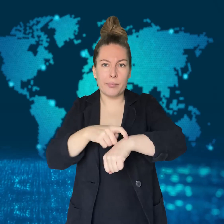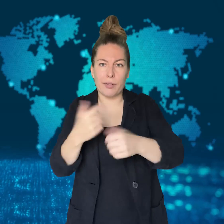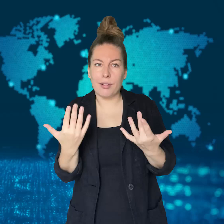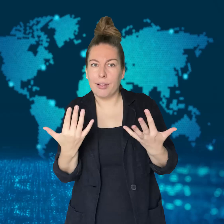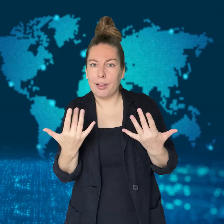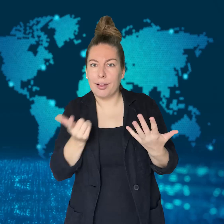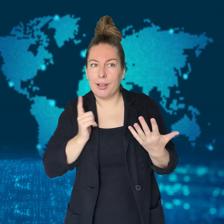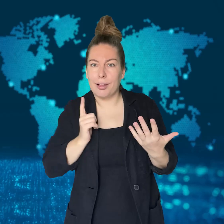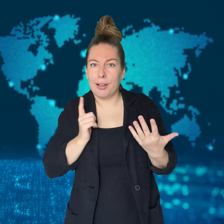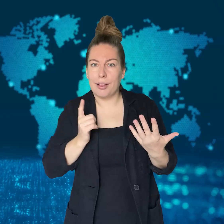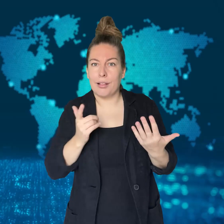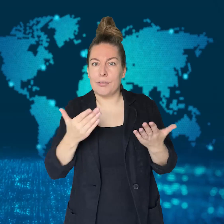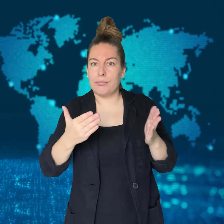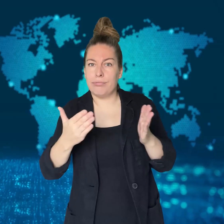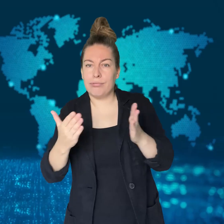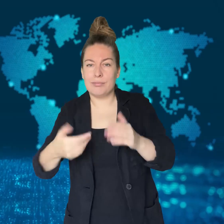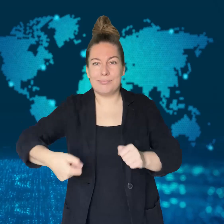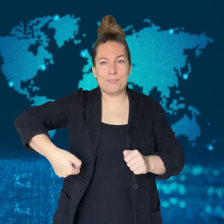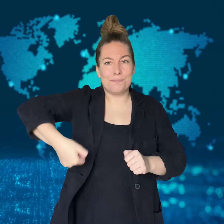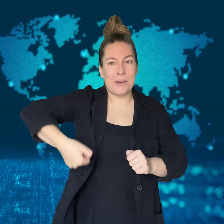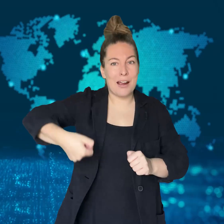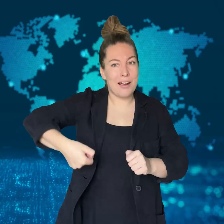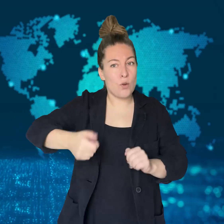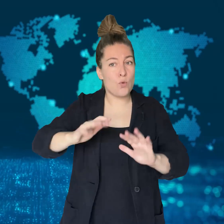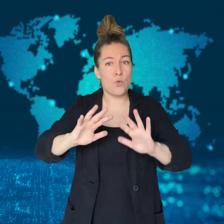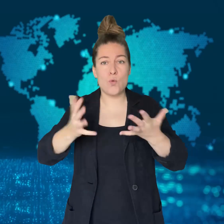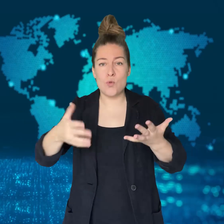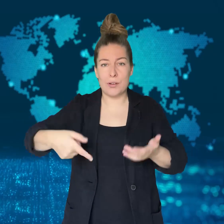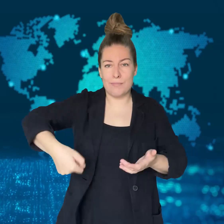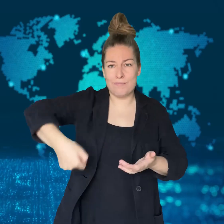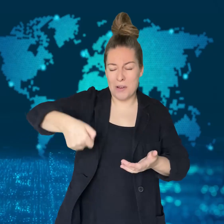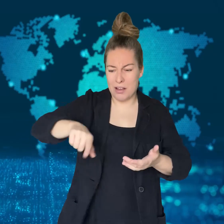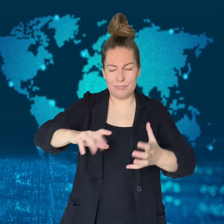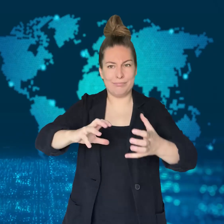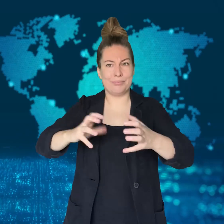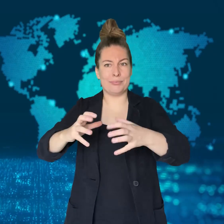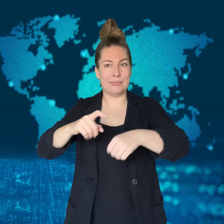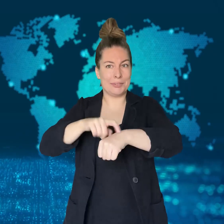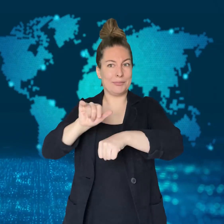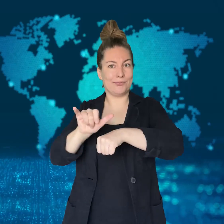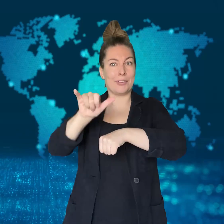passengers who are subjected to